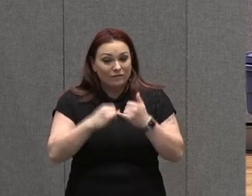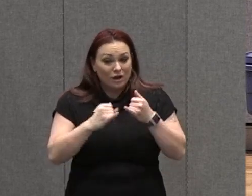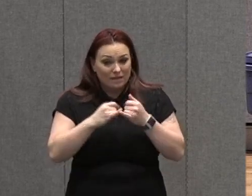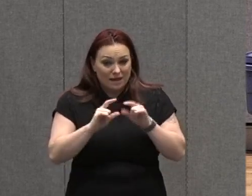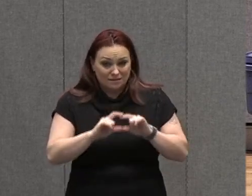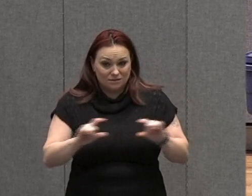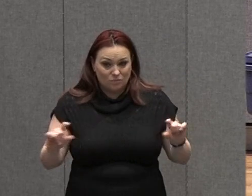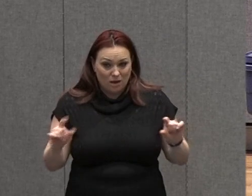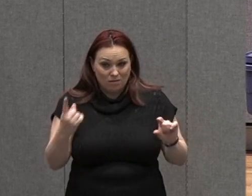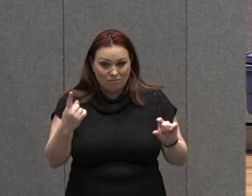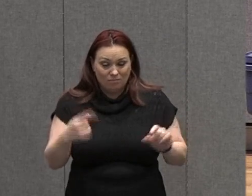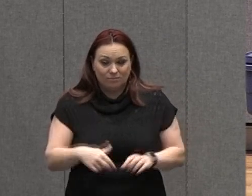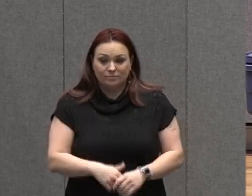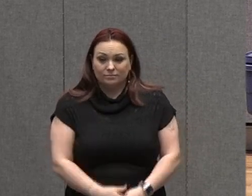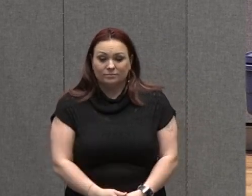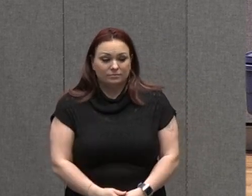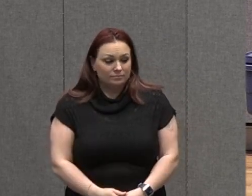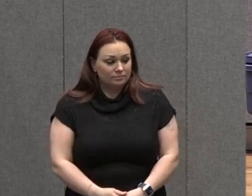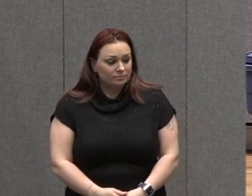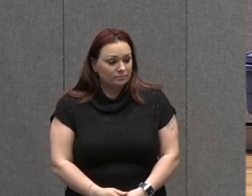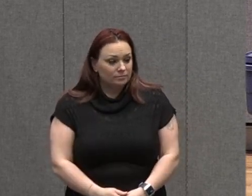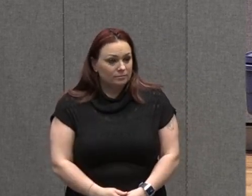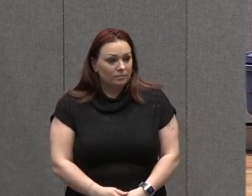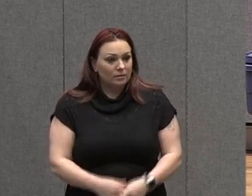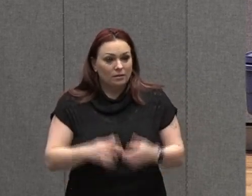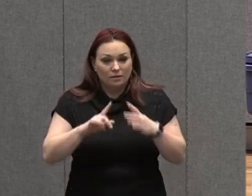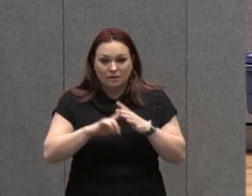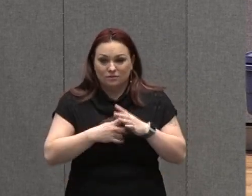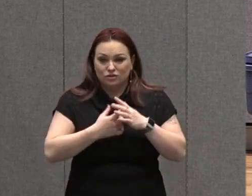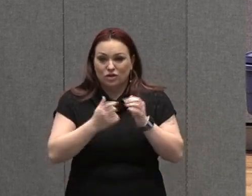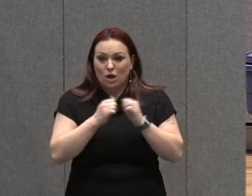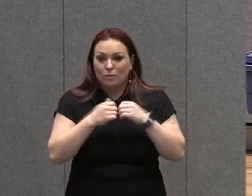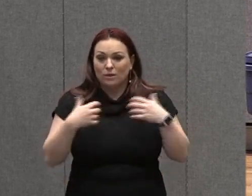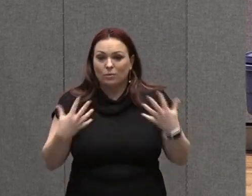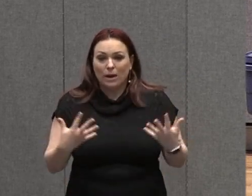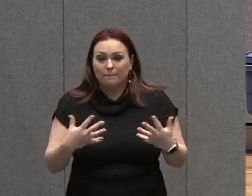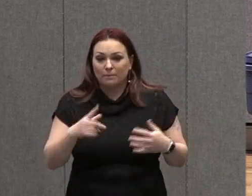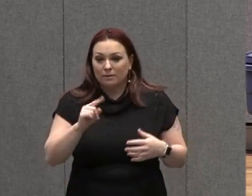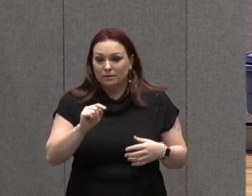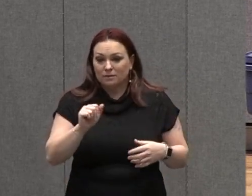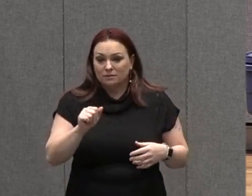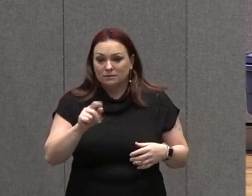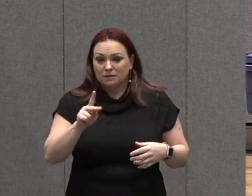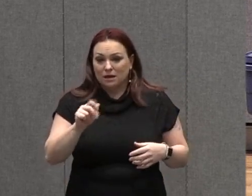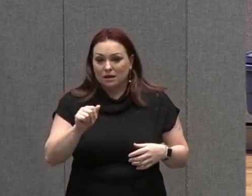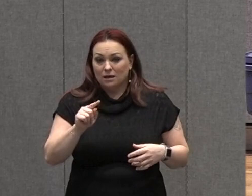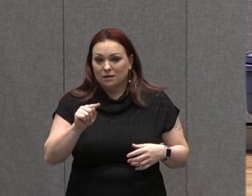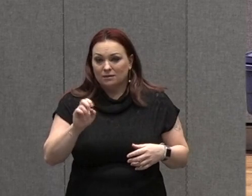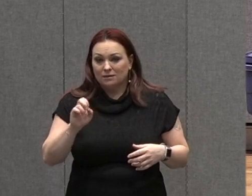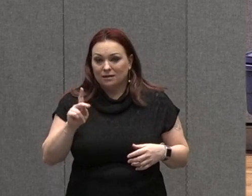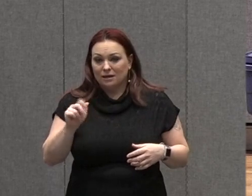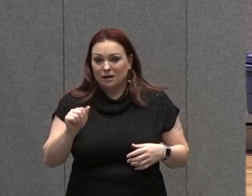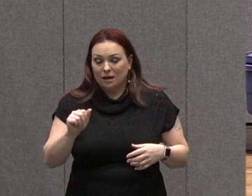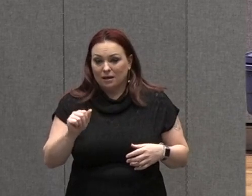Last line, okay. So let's start with taka-tika. Taka-tika, muy bien.